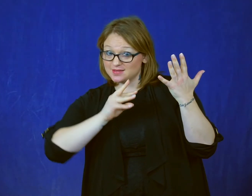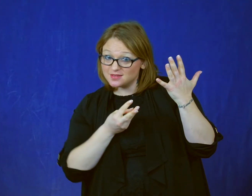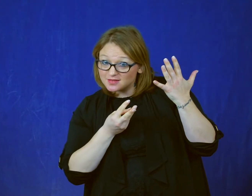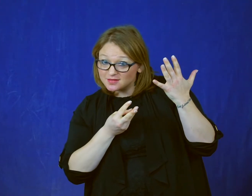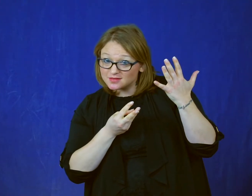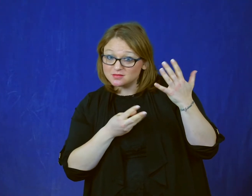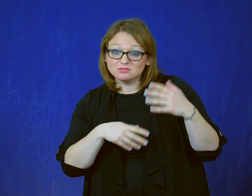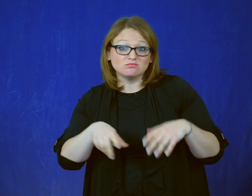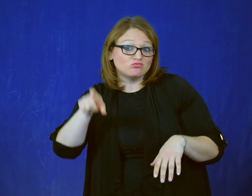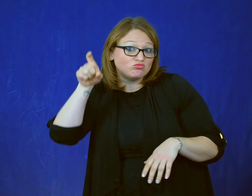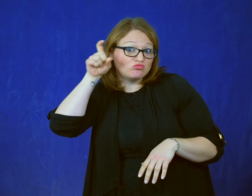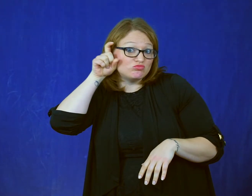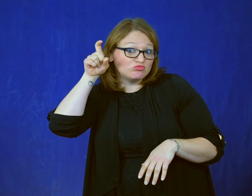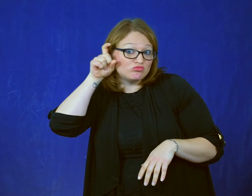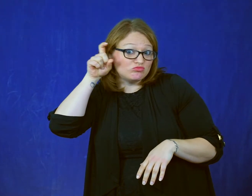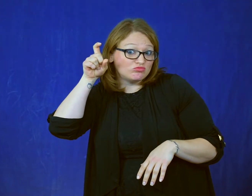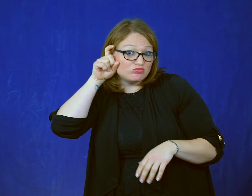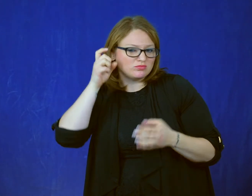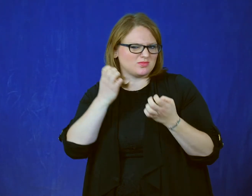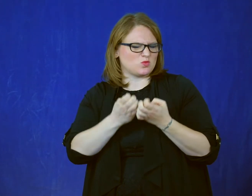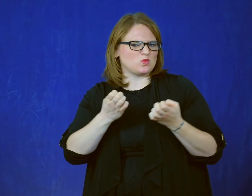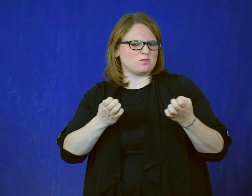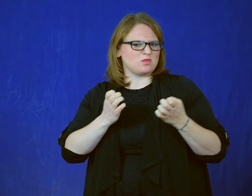and 6) Loaner Bank for hearing aids.